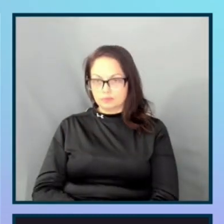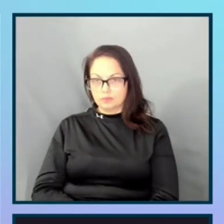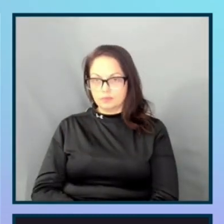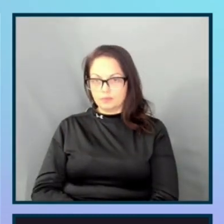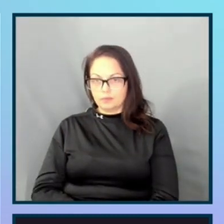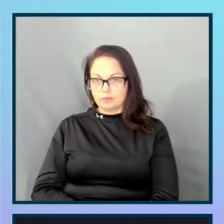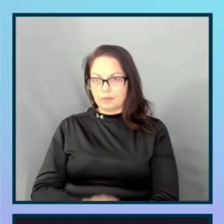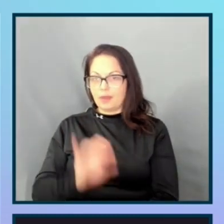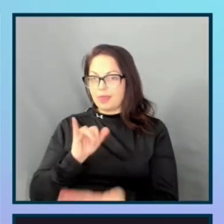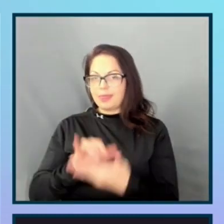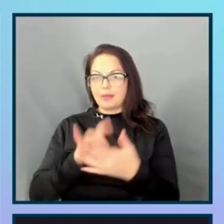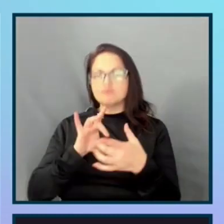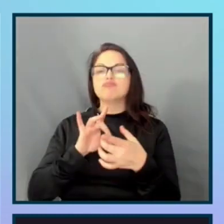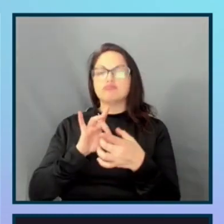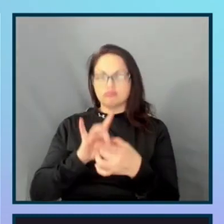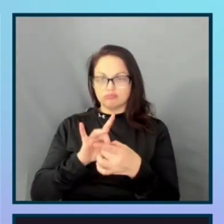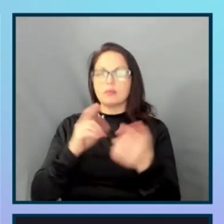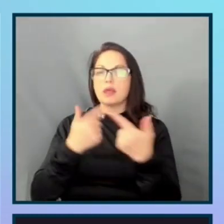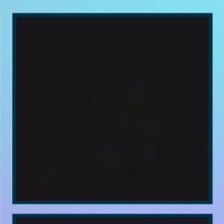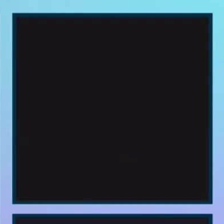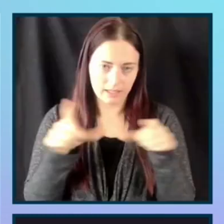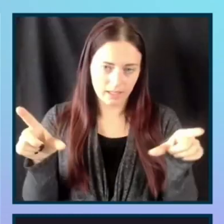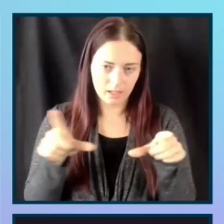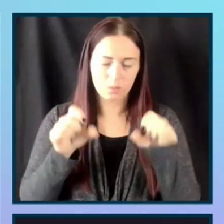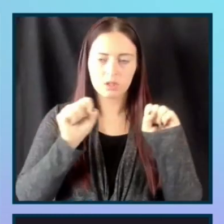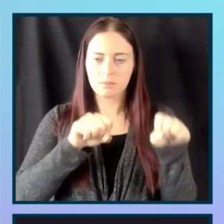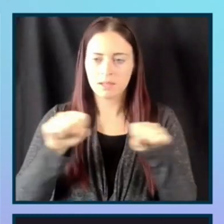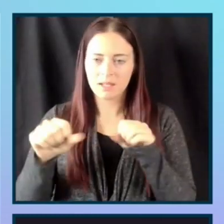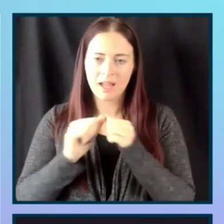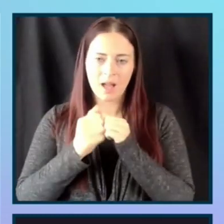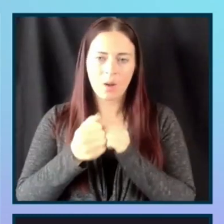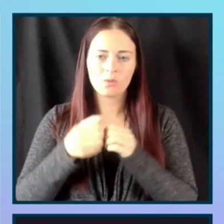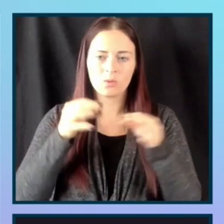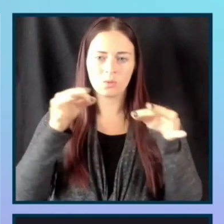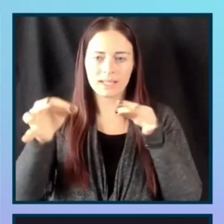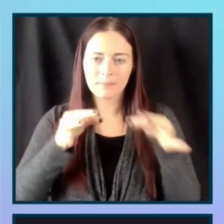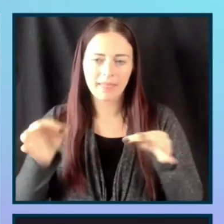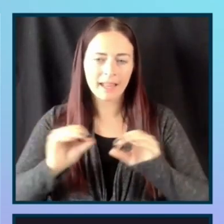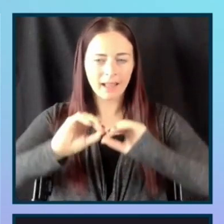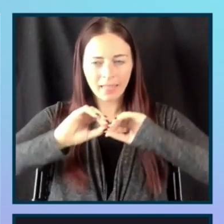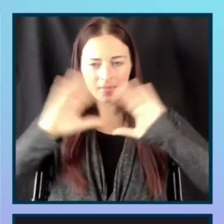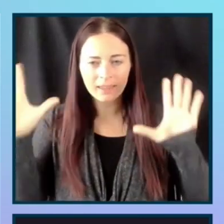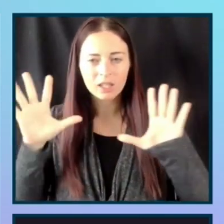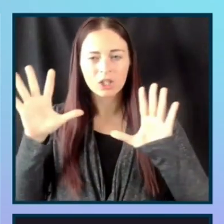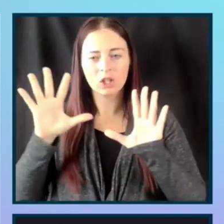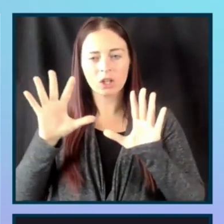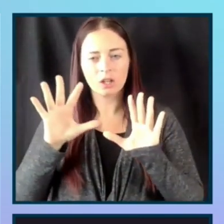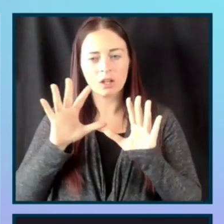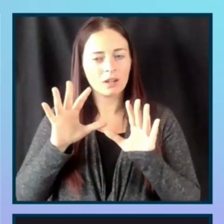and the ability to explain in a clear and concise manner. Something I'm pretty terrible at normally,